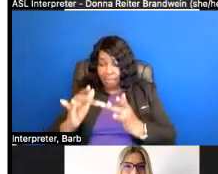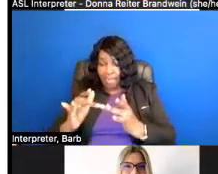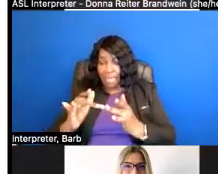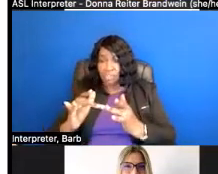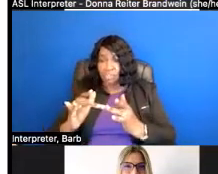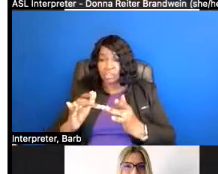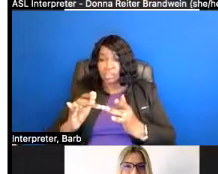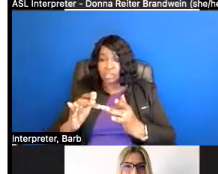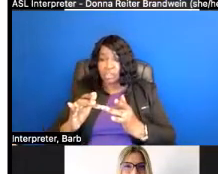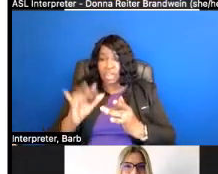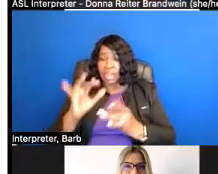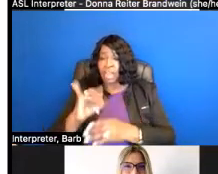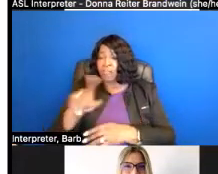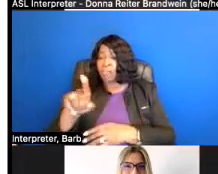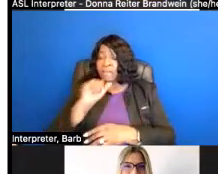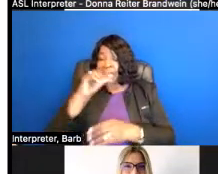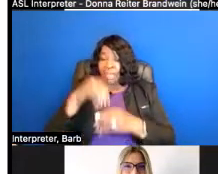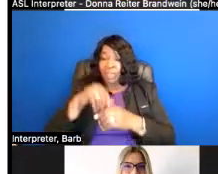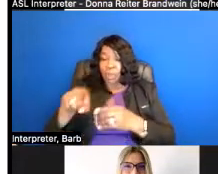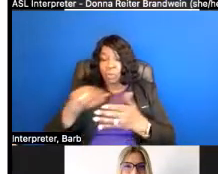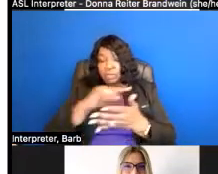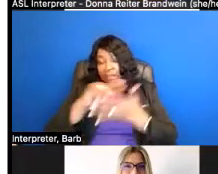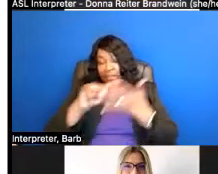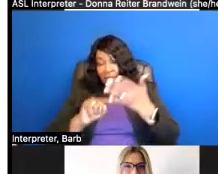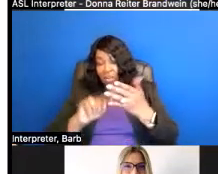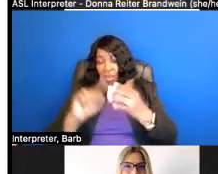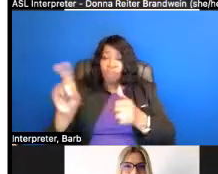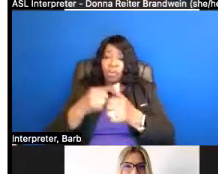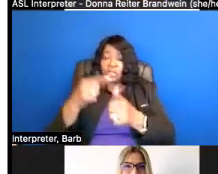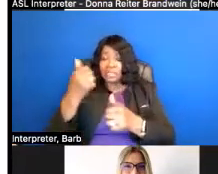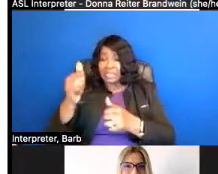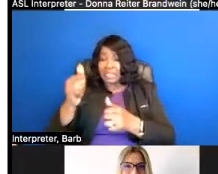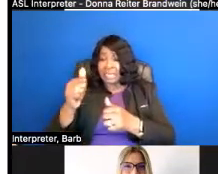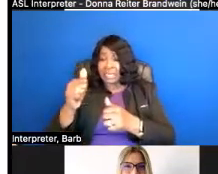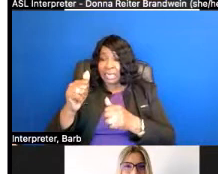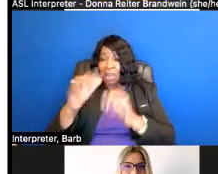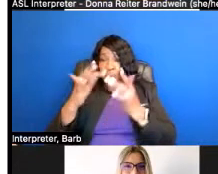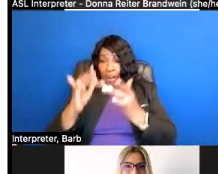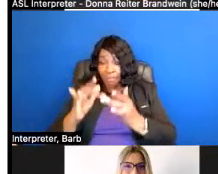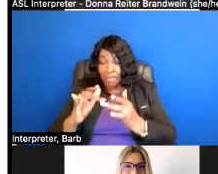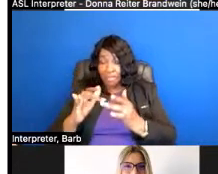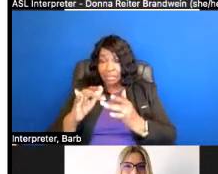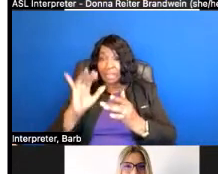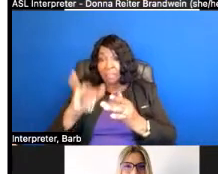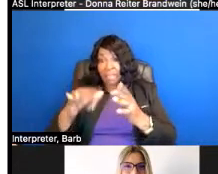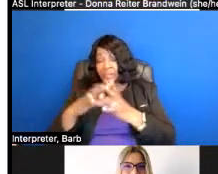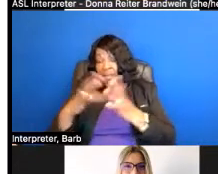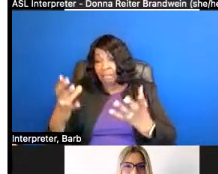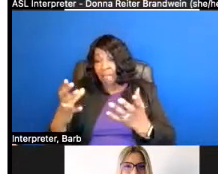if you're not in those first 10 webpages, which is a lot, it's not gonna come up.